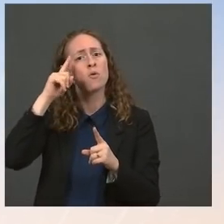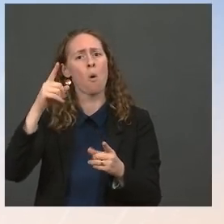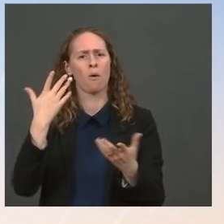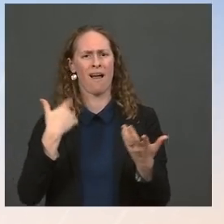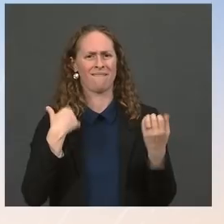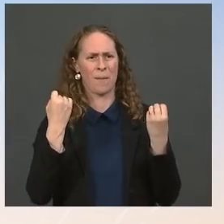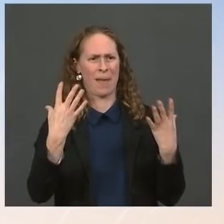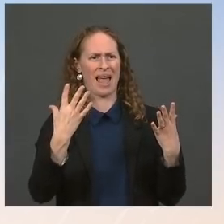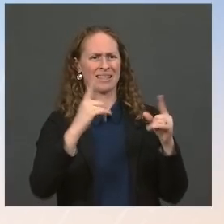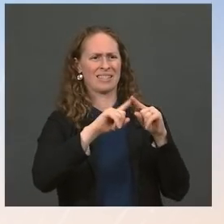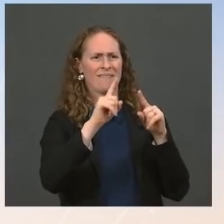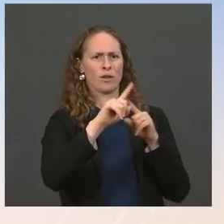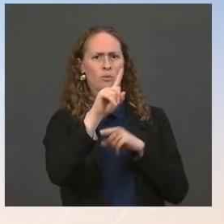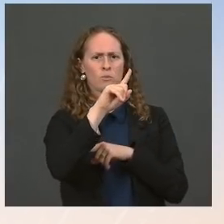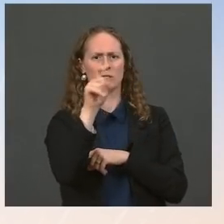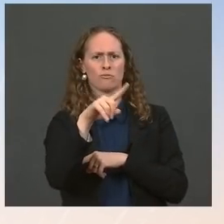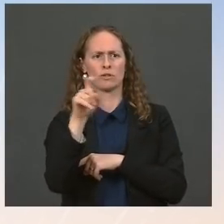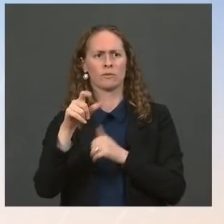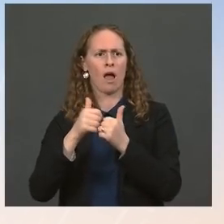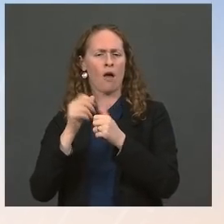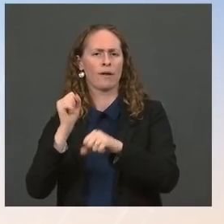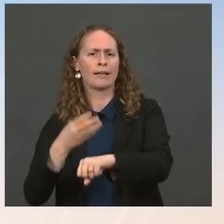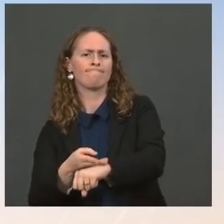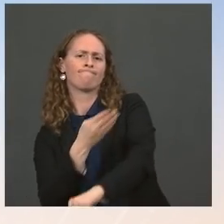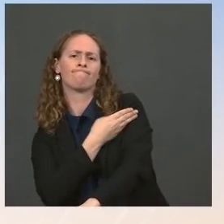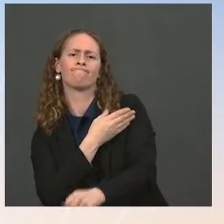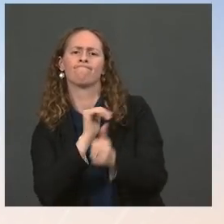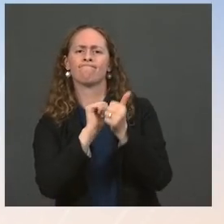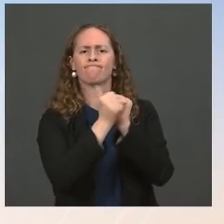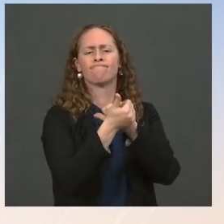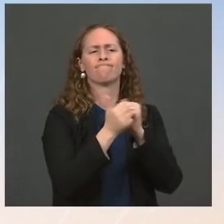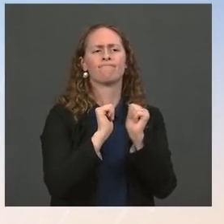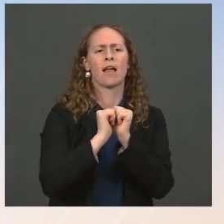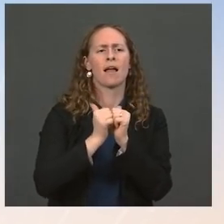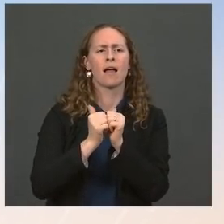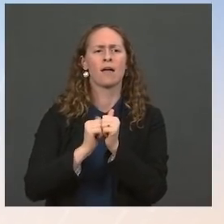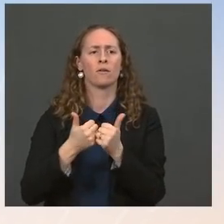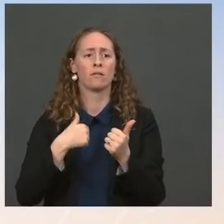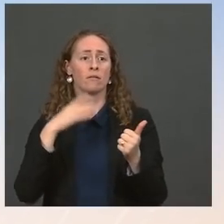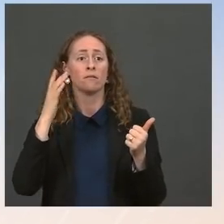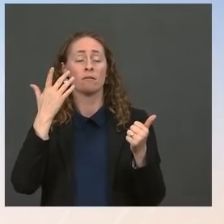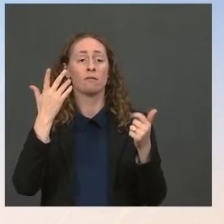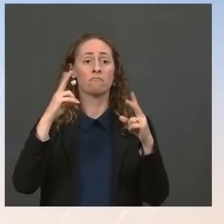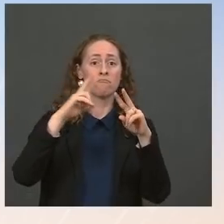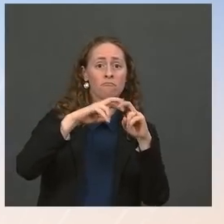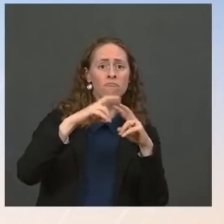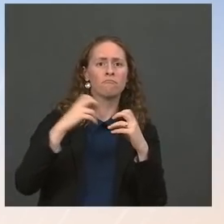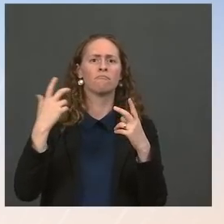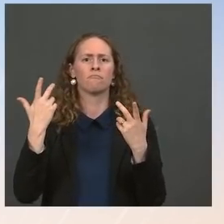in a number of different areas, and, importantly, it will analyze both arguments in favor and against such proposals.